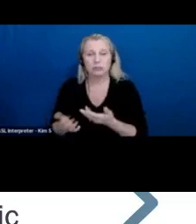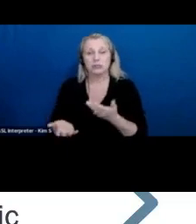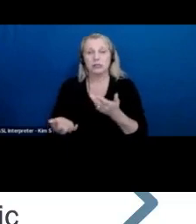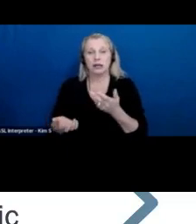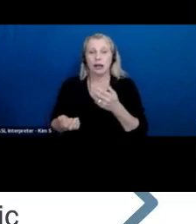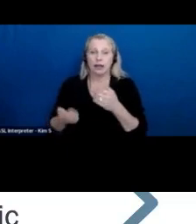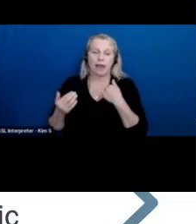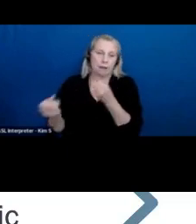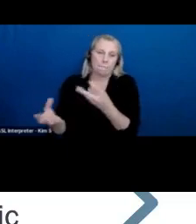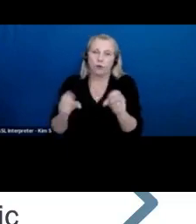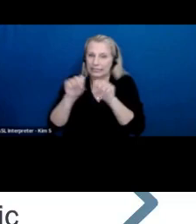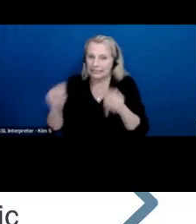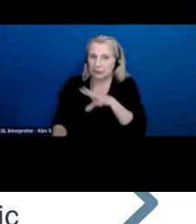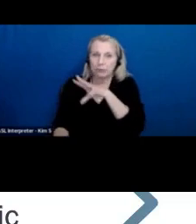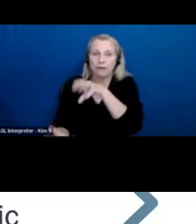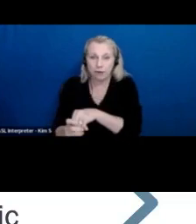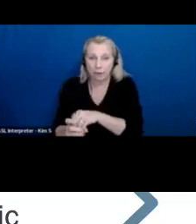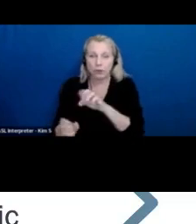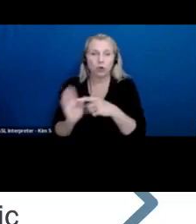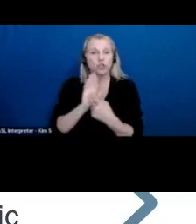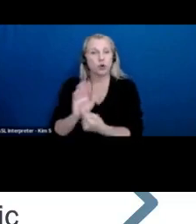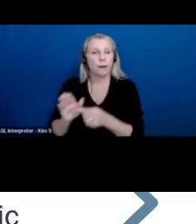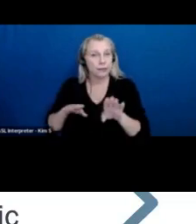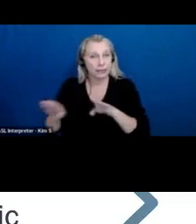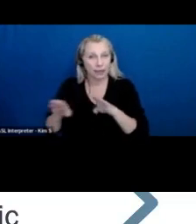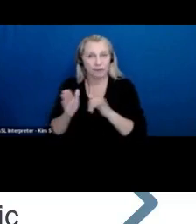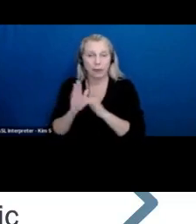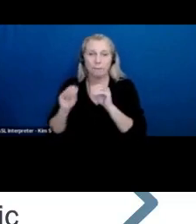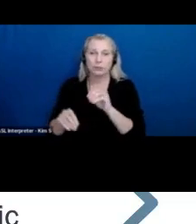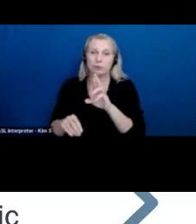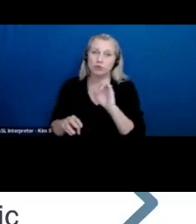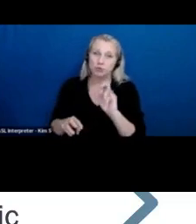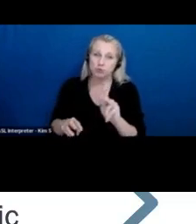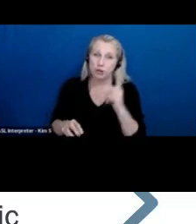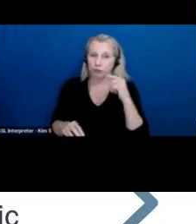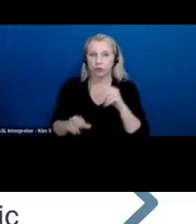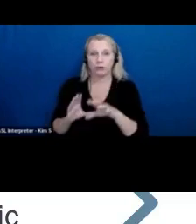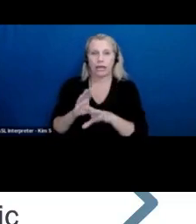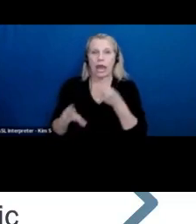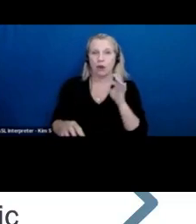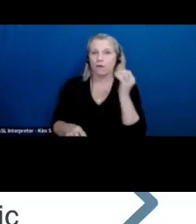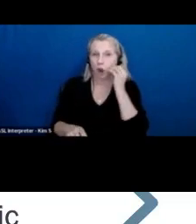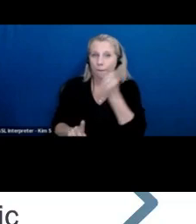involvement or be exhibiting behaviors that put them at risk for adequan placements. High